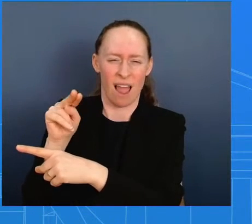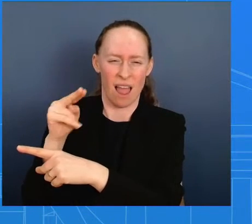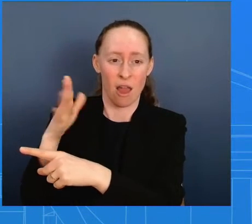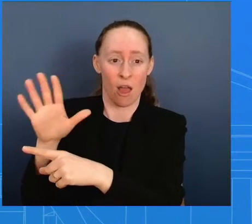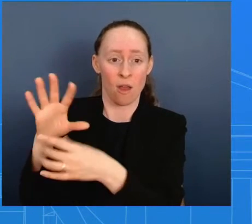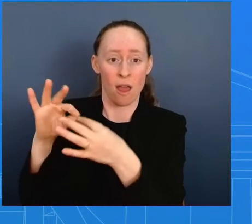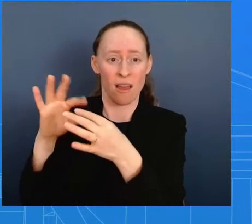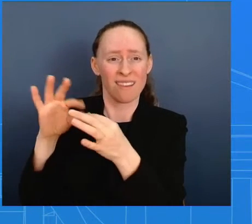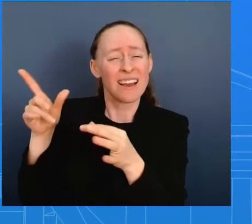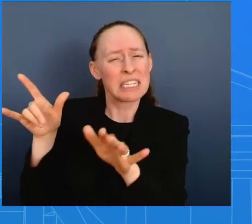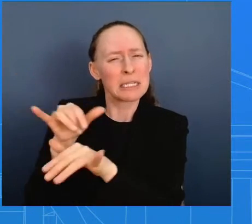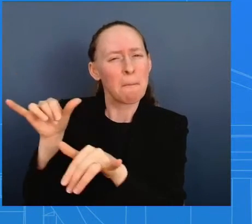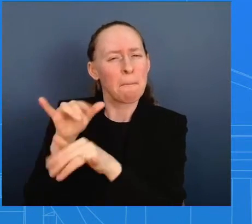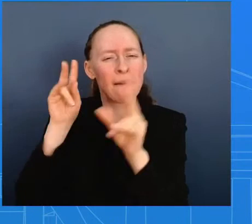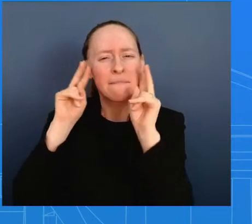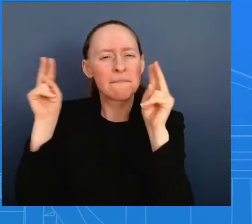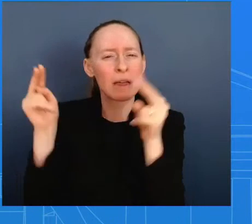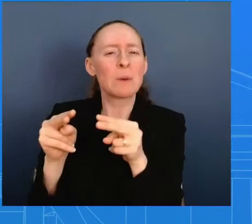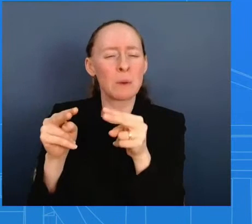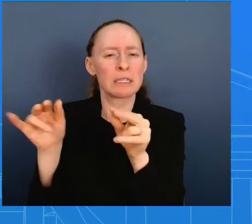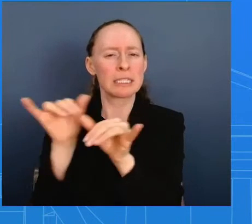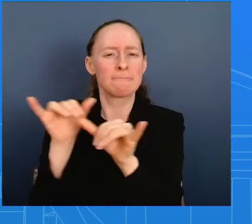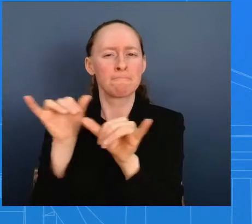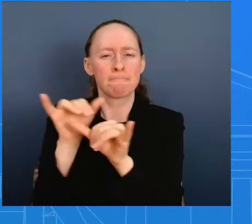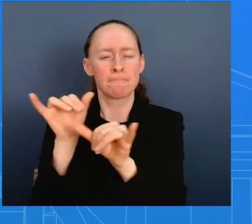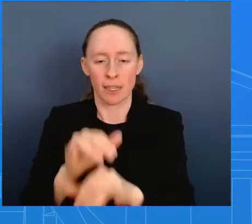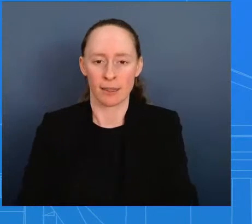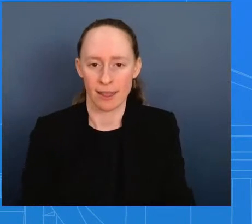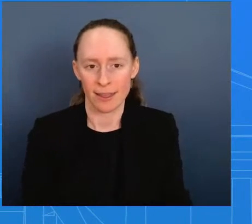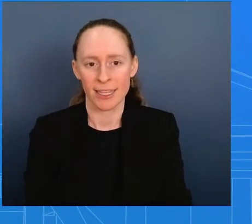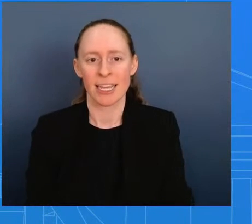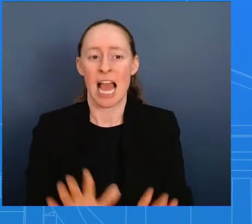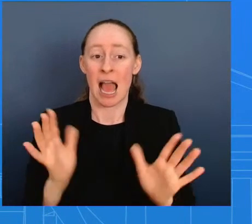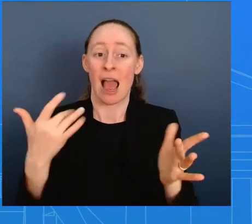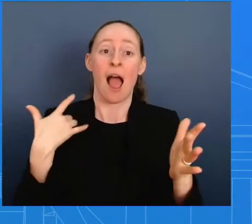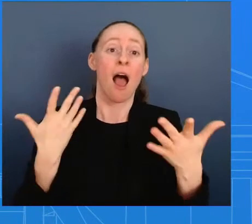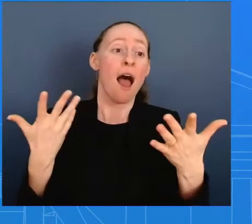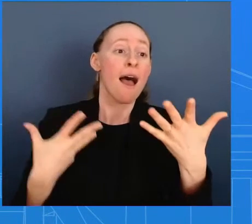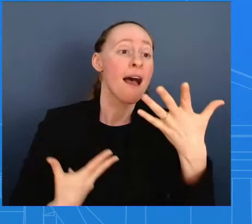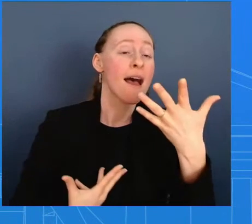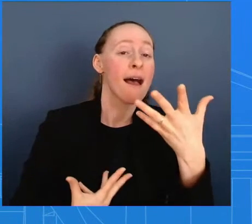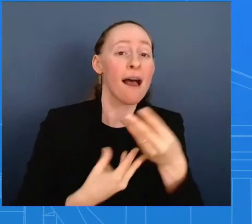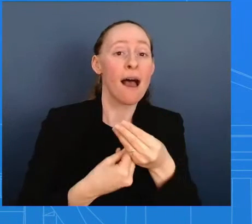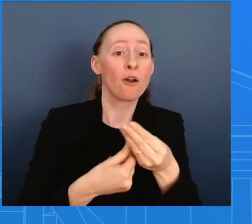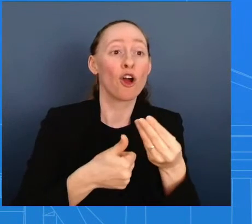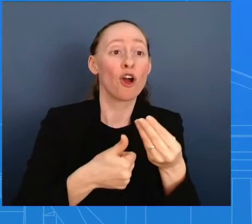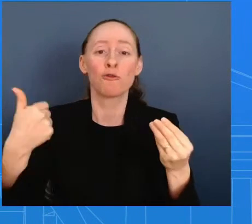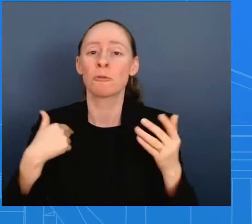speak beyond -- beyond that. And, you know, I think the -- the President started out saying what was on his mind.